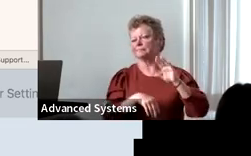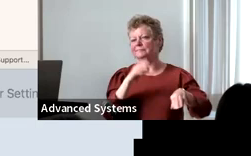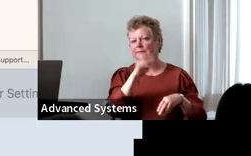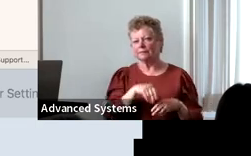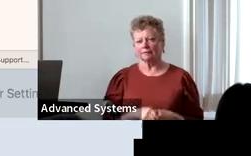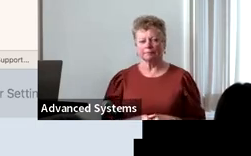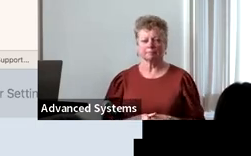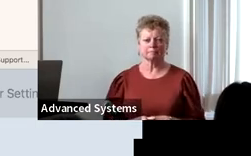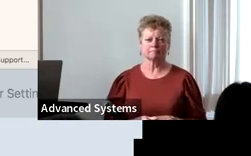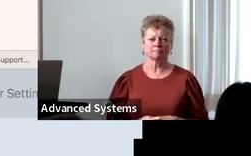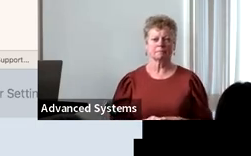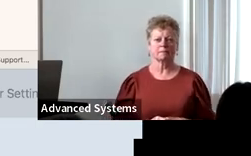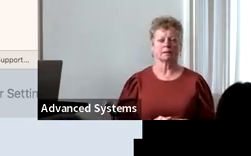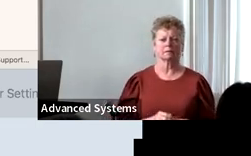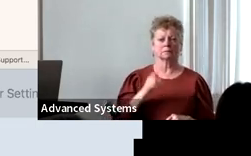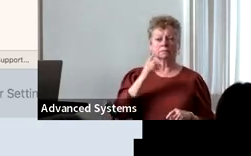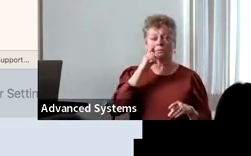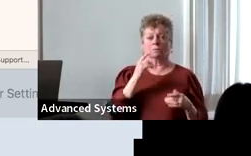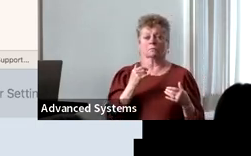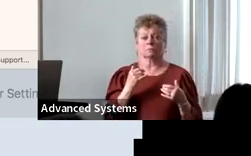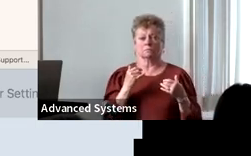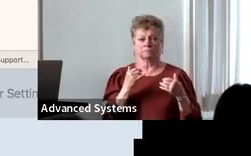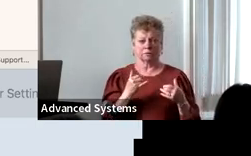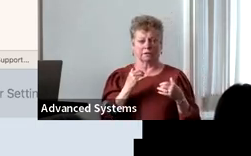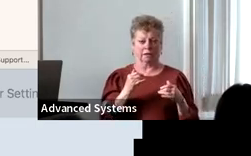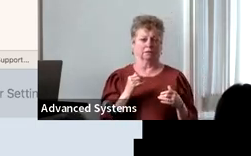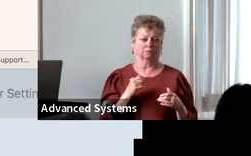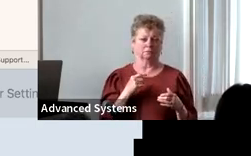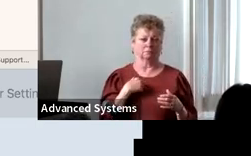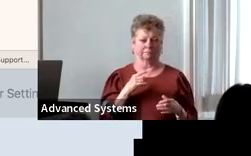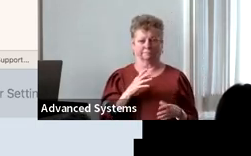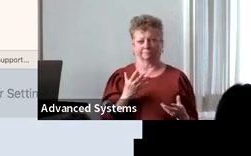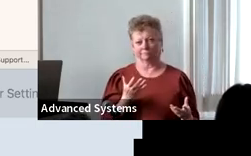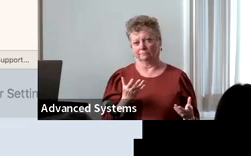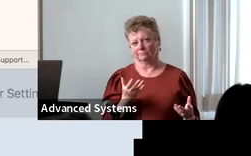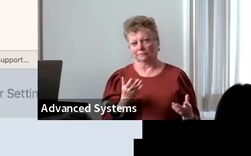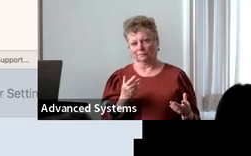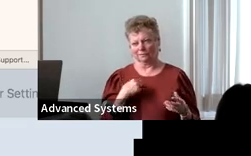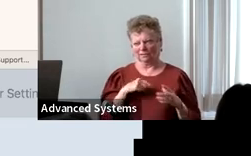For today's purpose, I will go into a fancy term. I am only becoming comfortable with it now.